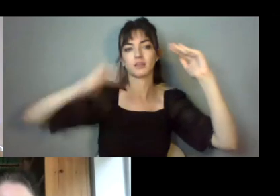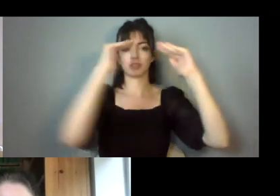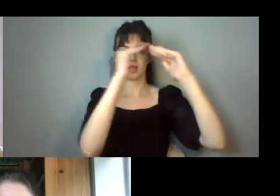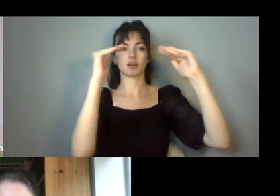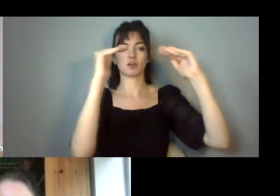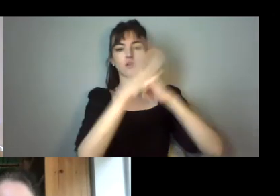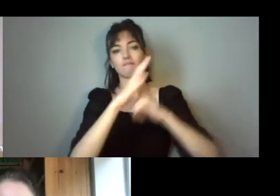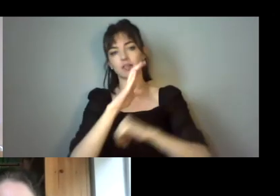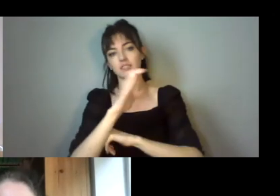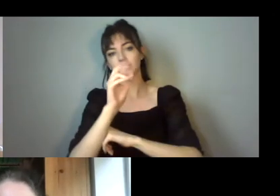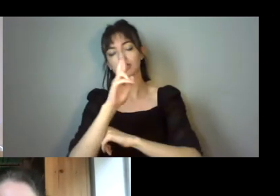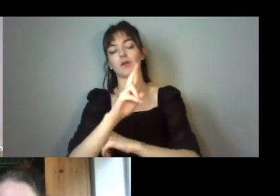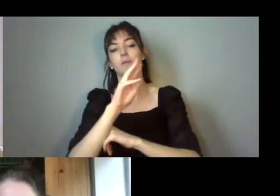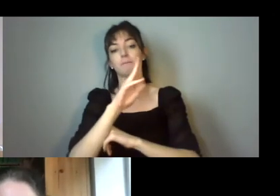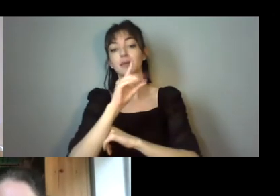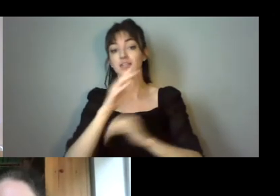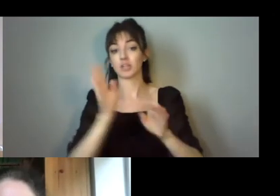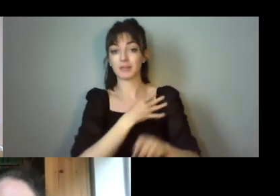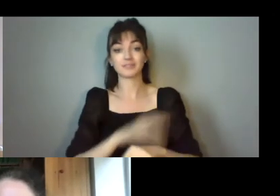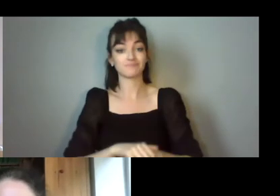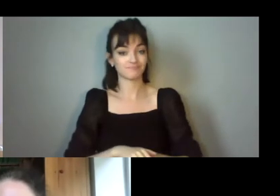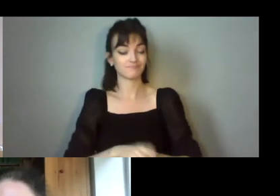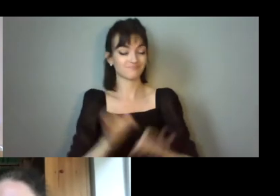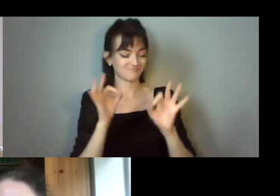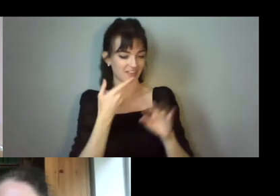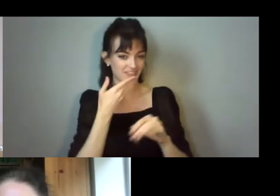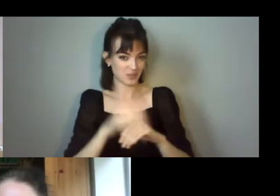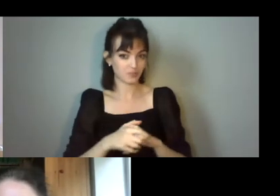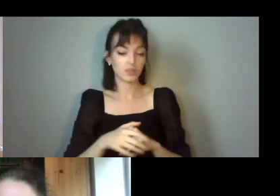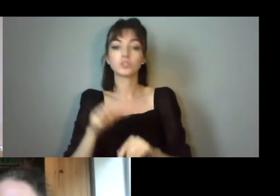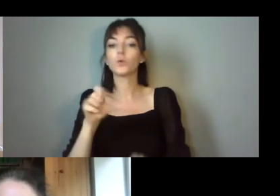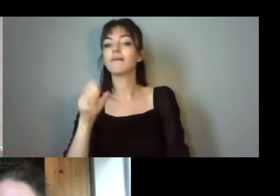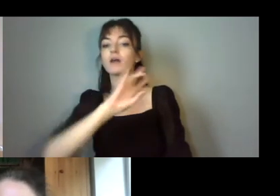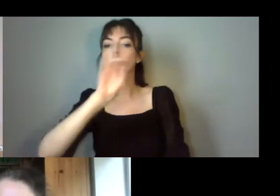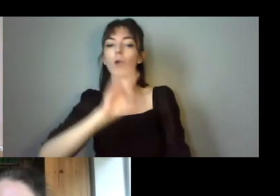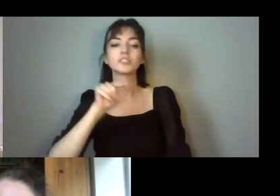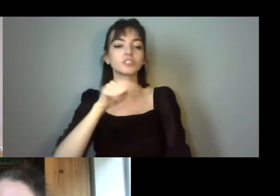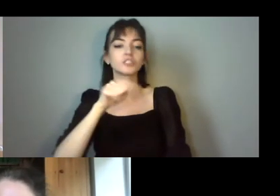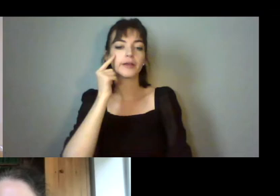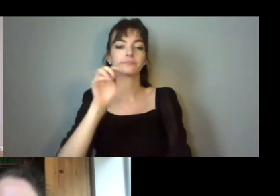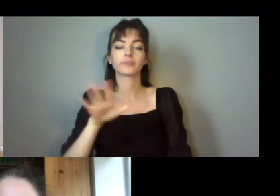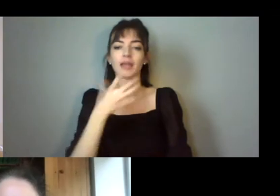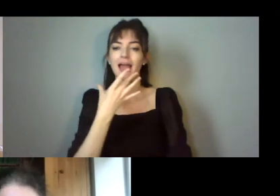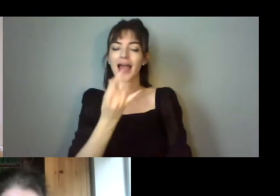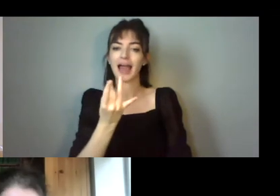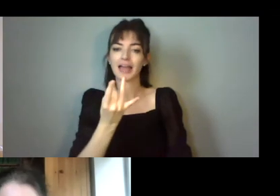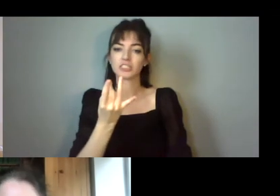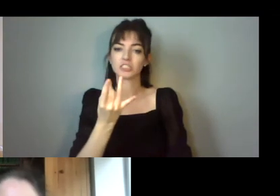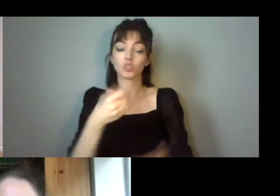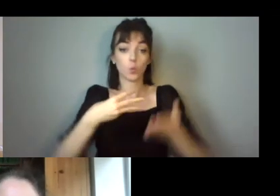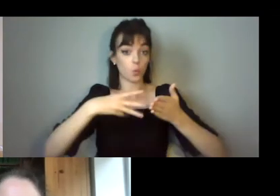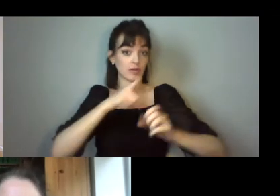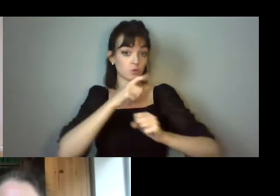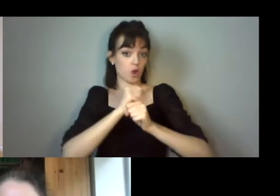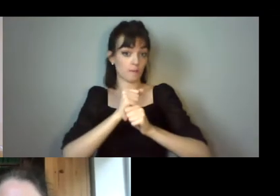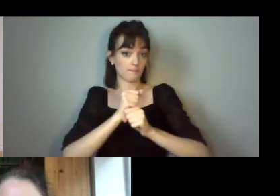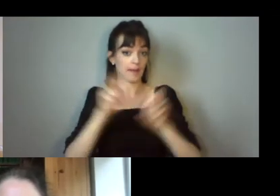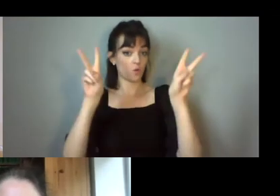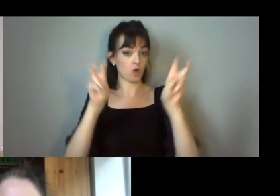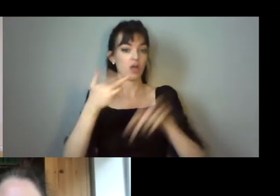: I have a question in here that asks when you talk about the third party getting involved,